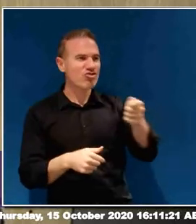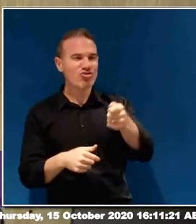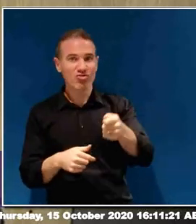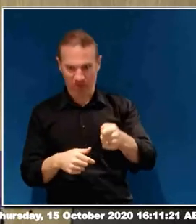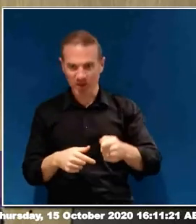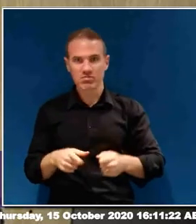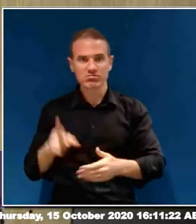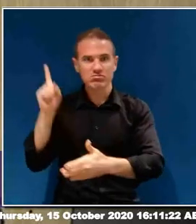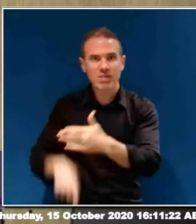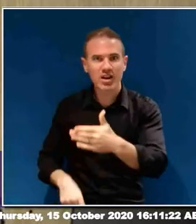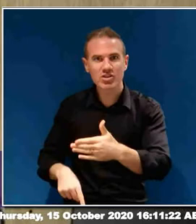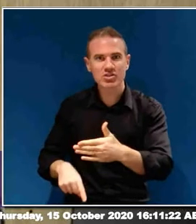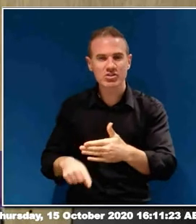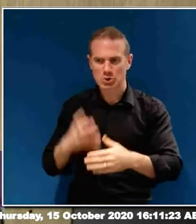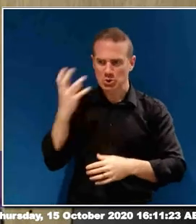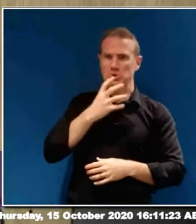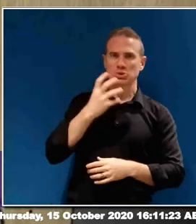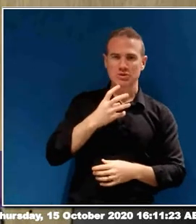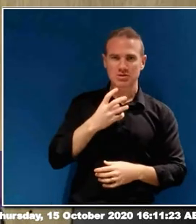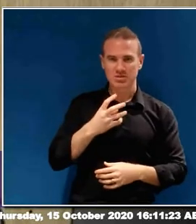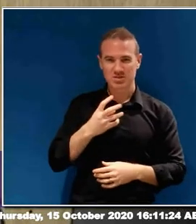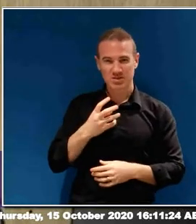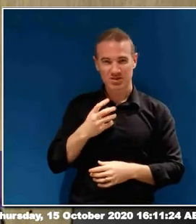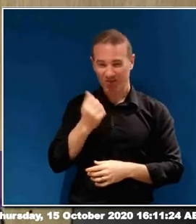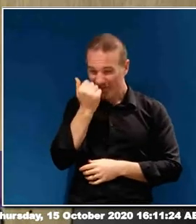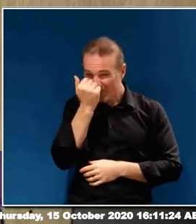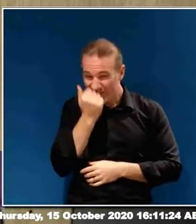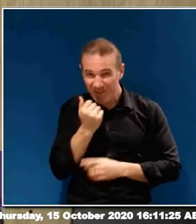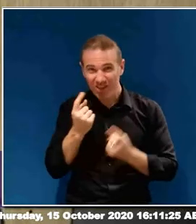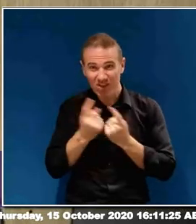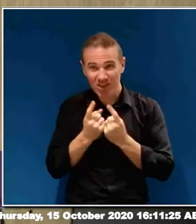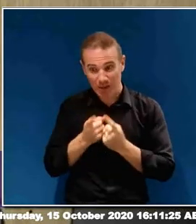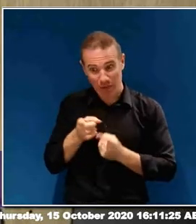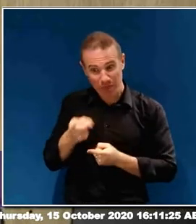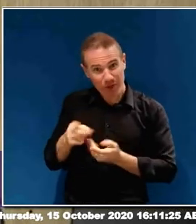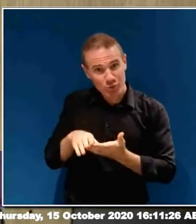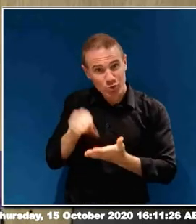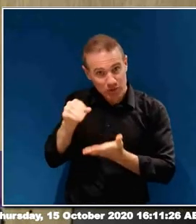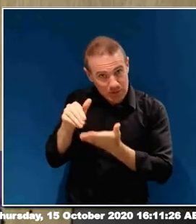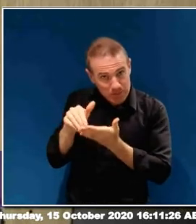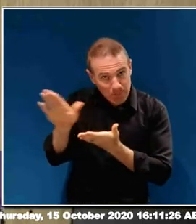But that student then getting suspended for doing something like that.